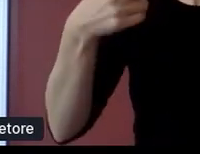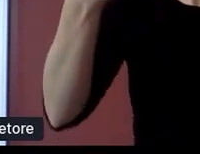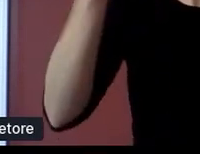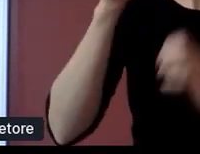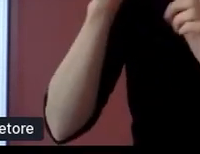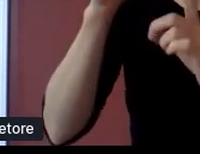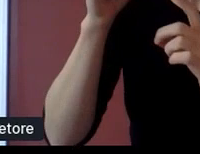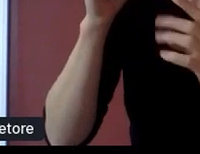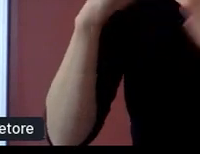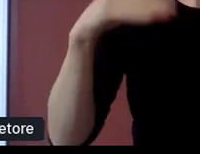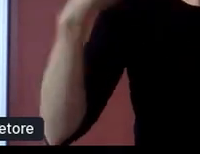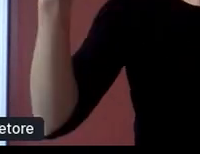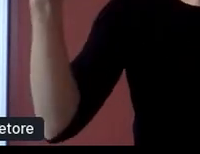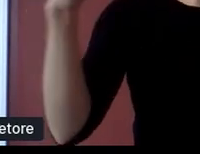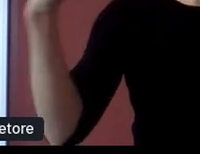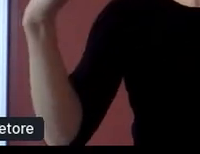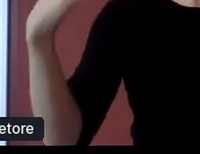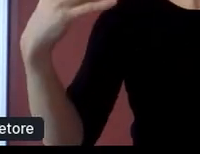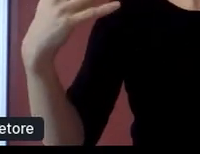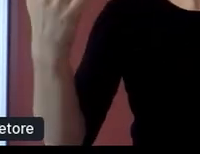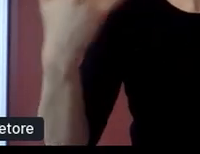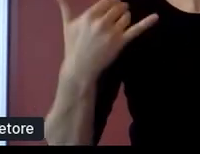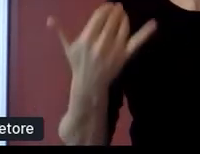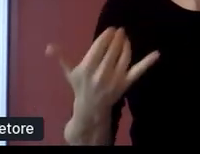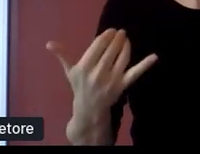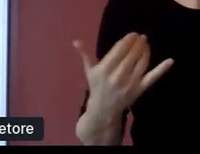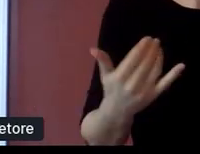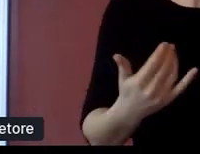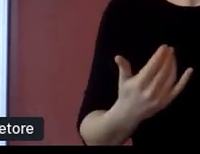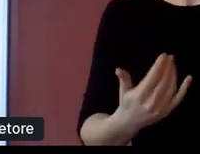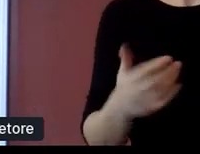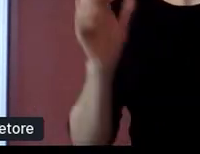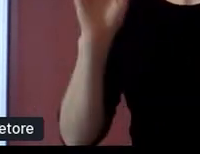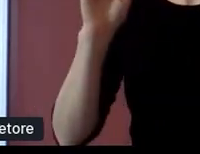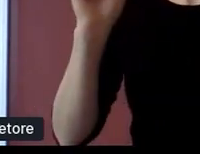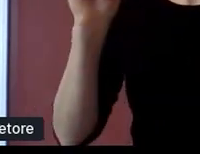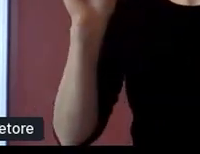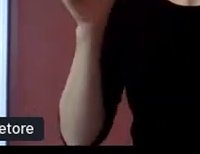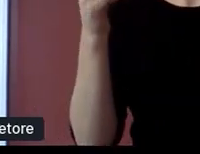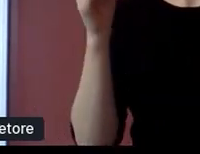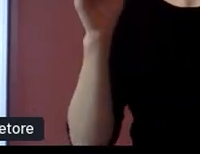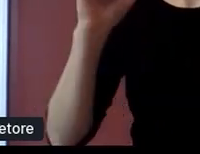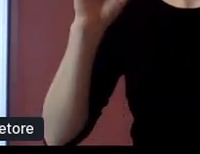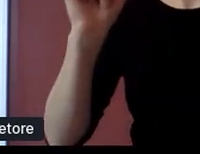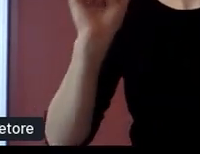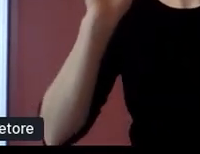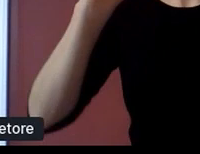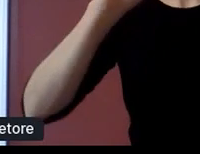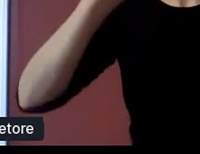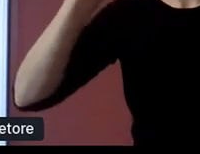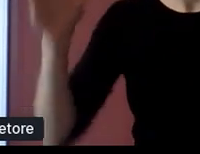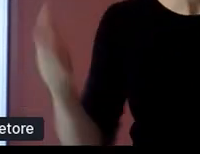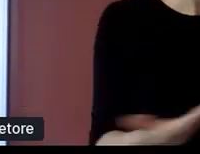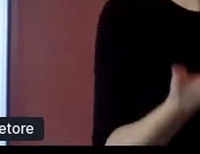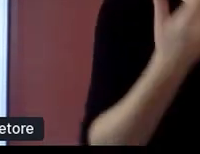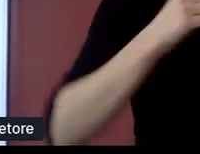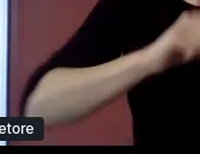So for this, we're going to quit our broadcast, have Regina join-- I'm so sorry, Rashida join.